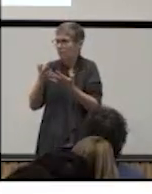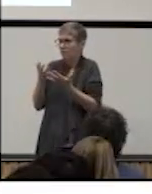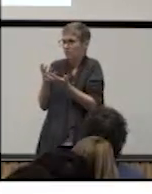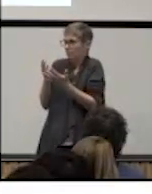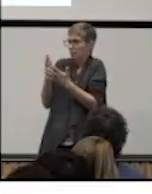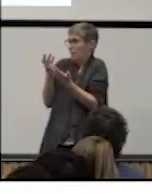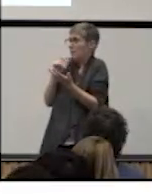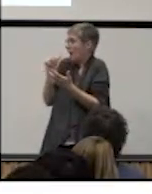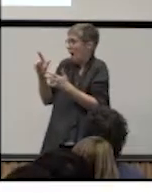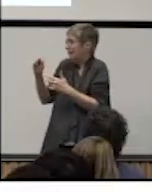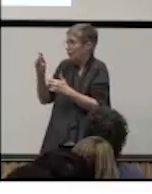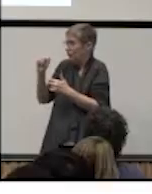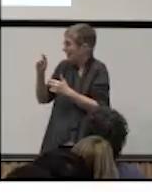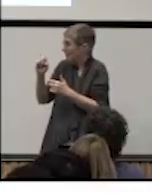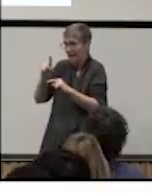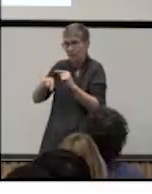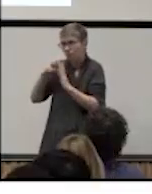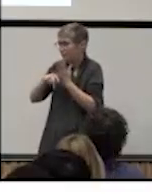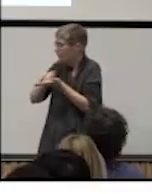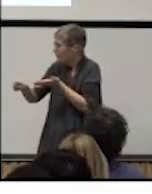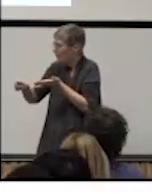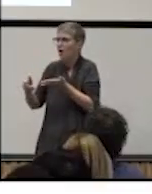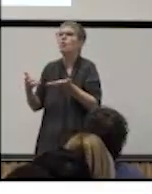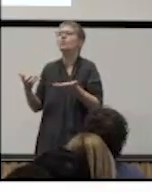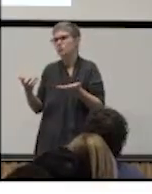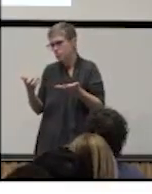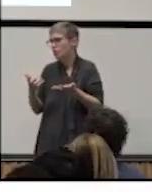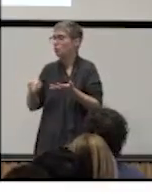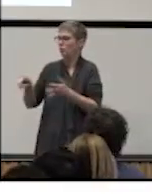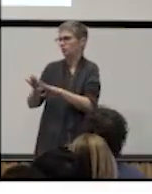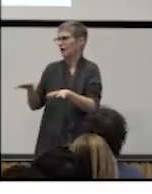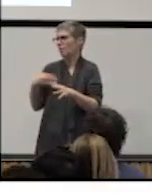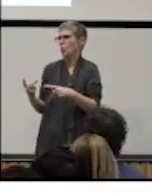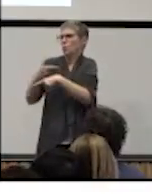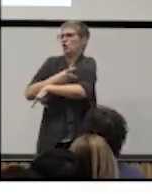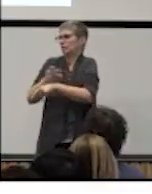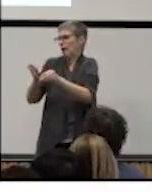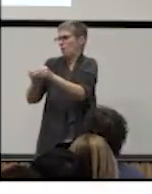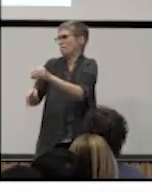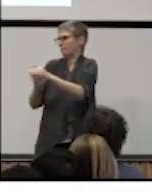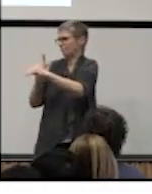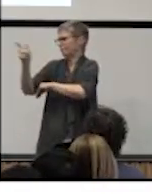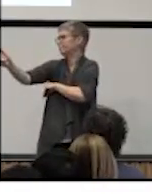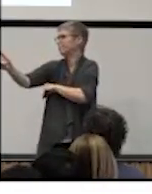and marginalization. It's no surprise that those children have worse outcomes long term when it comes to their language